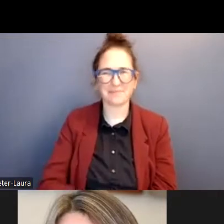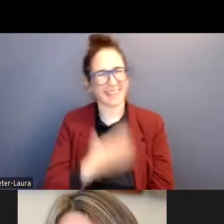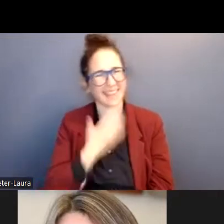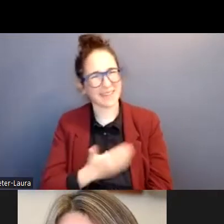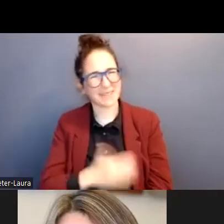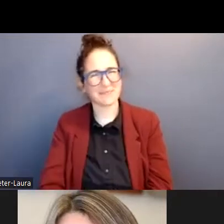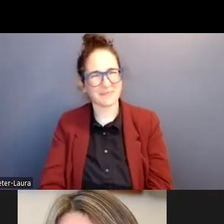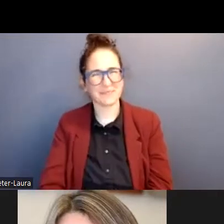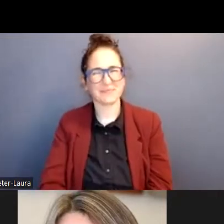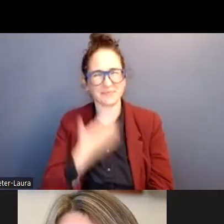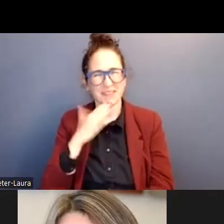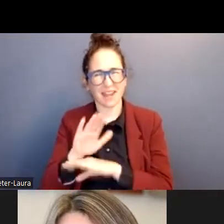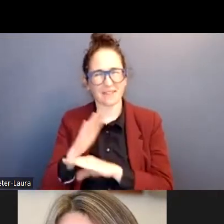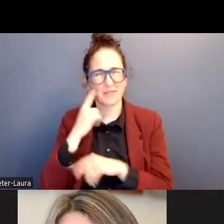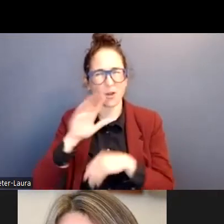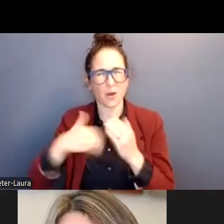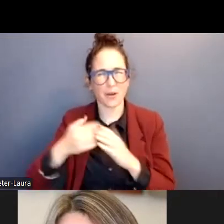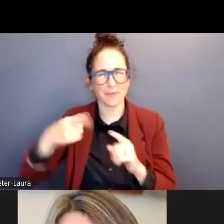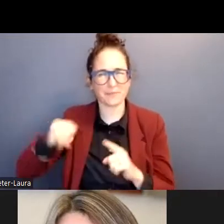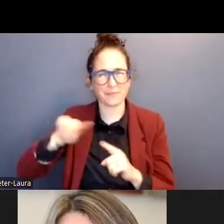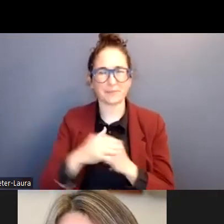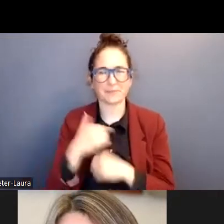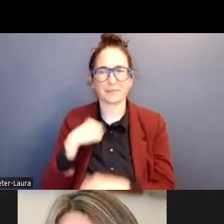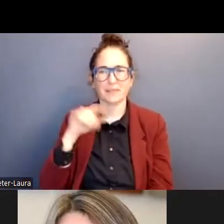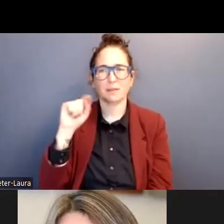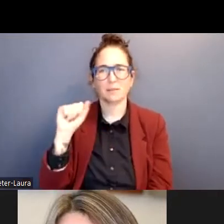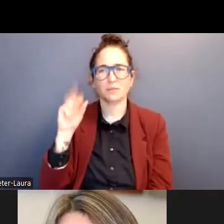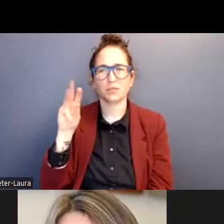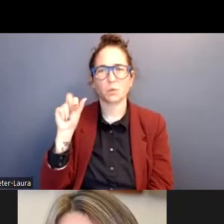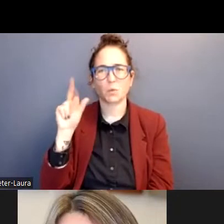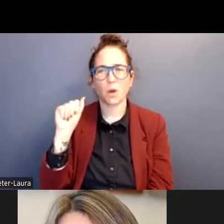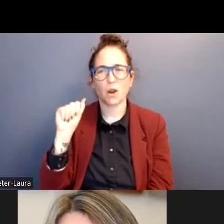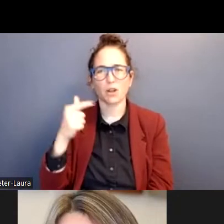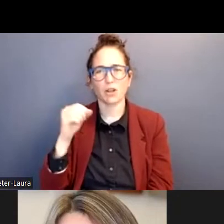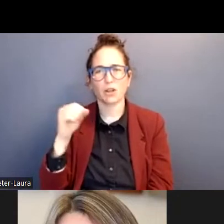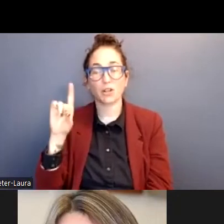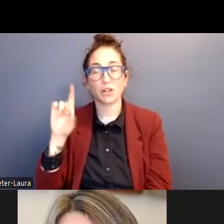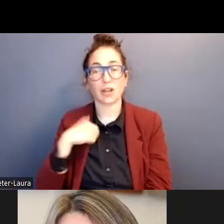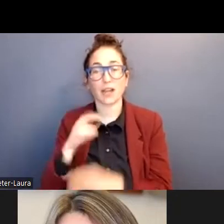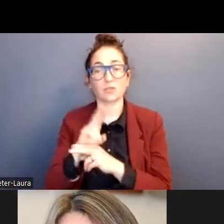Twara Goode: Good afternoon to all. I'm Twara Goode, and my pronouns are she and her. I'm an